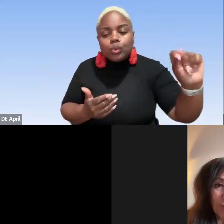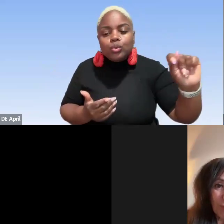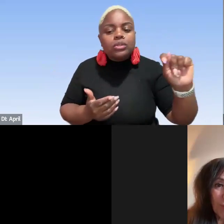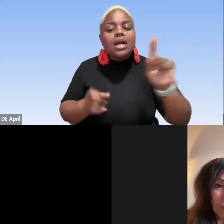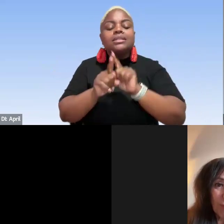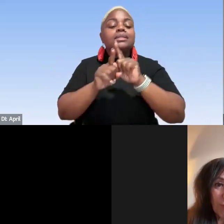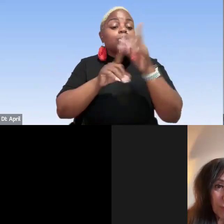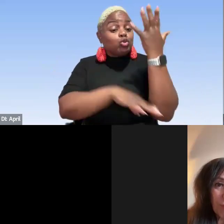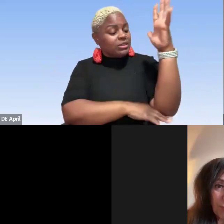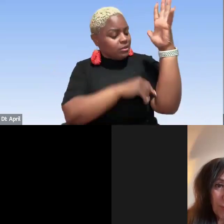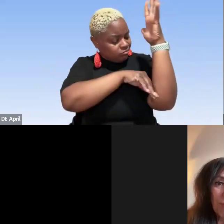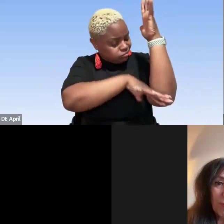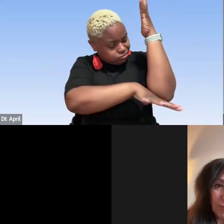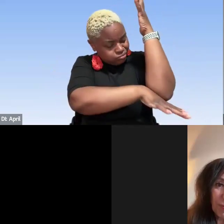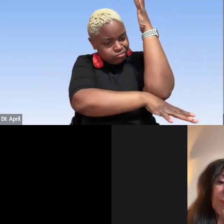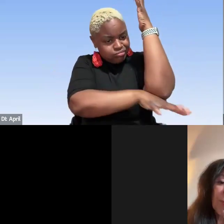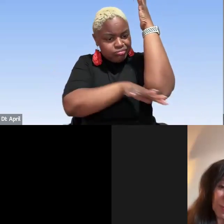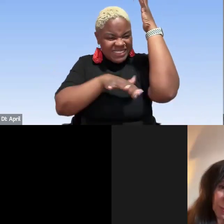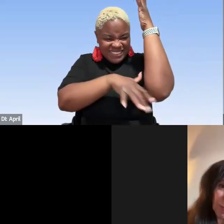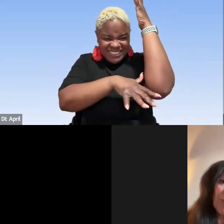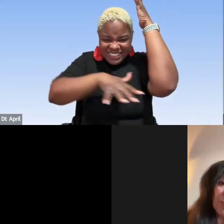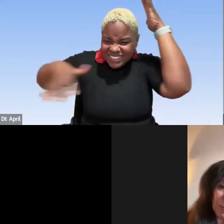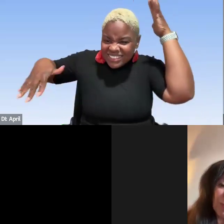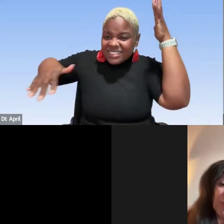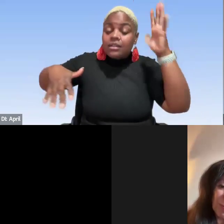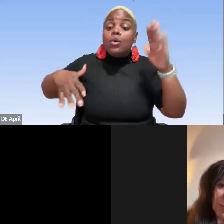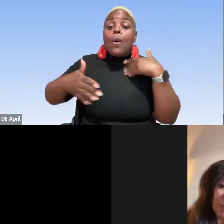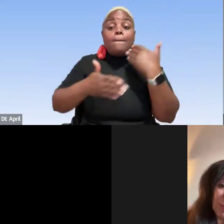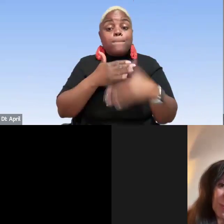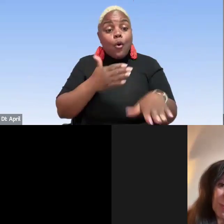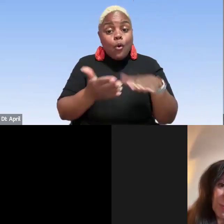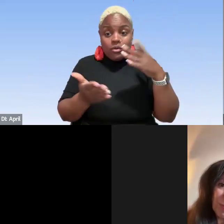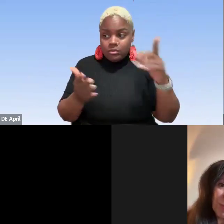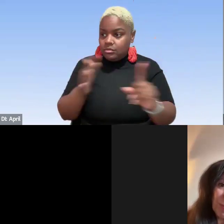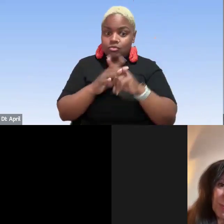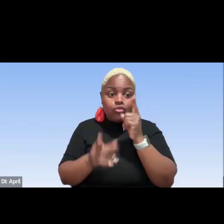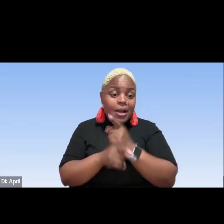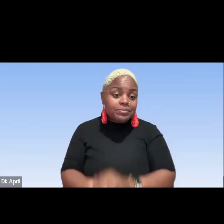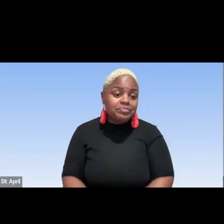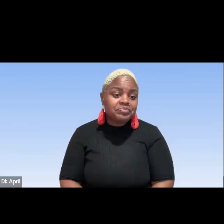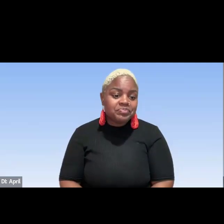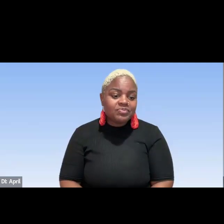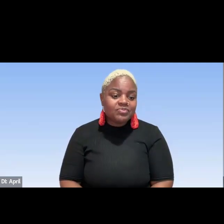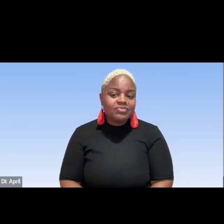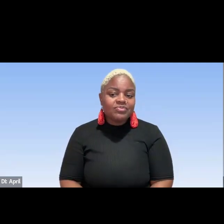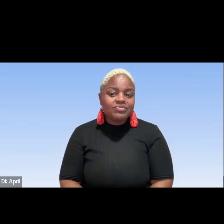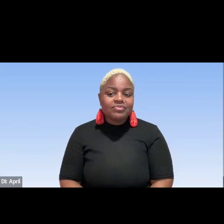that start long before we're even born, right? And, um, this fucked up algorithm that we're all,